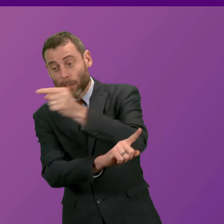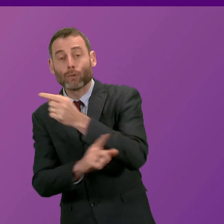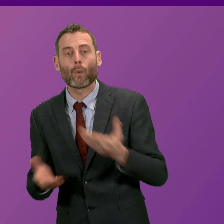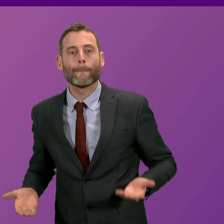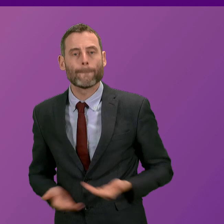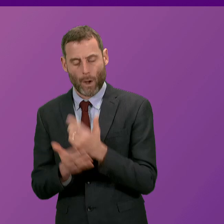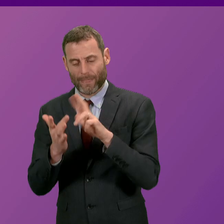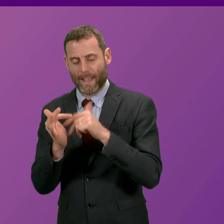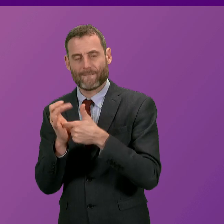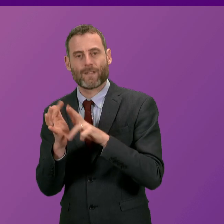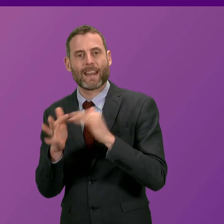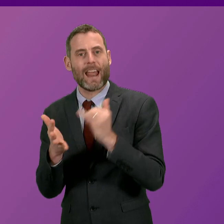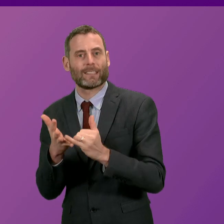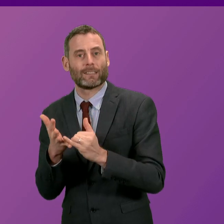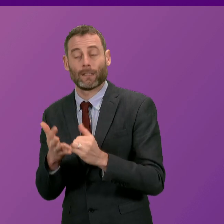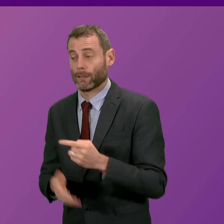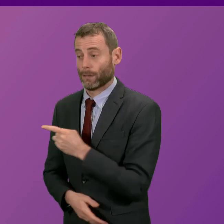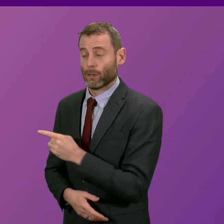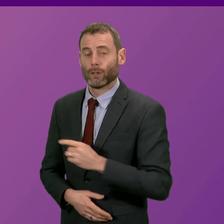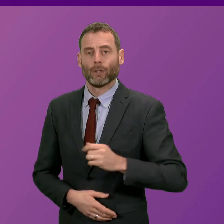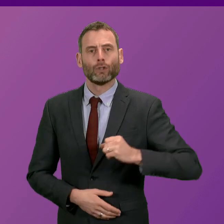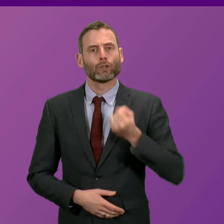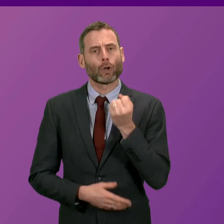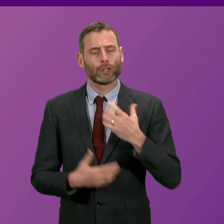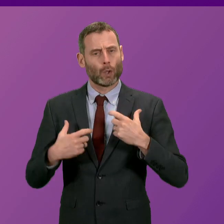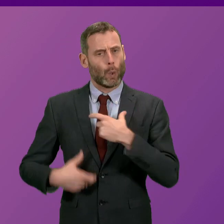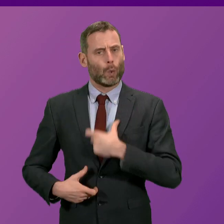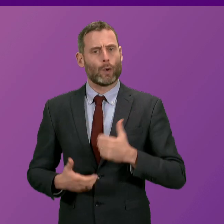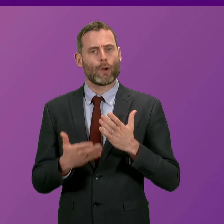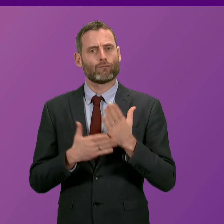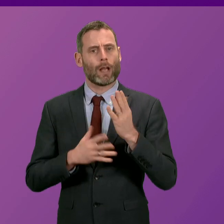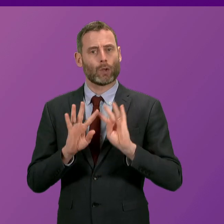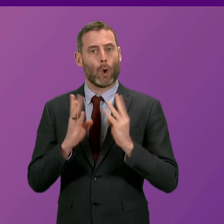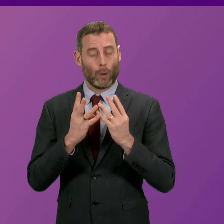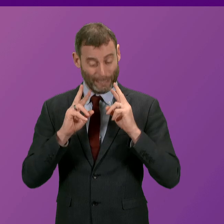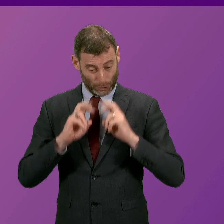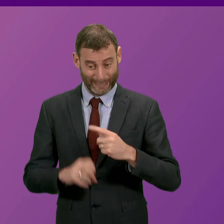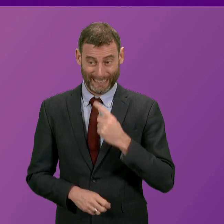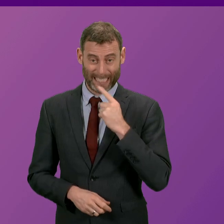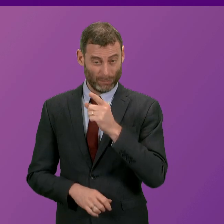the Scottish Human Rights Commission received testimony that the situation was “barbaric”.